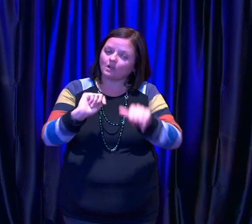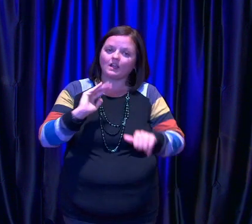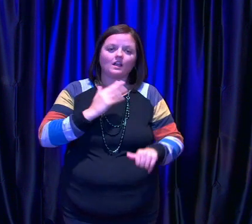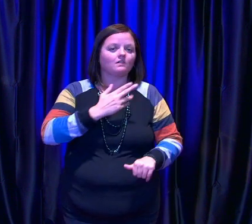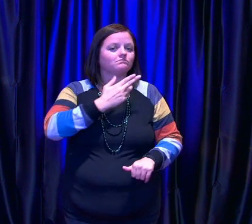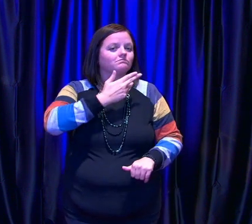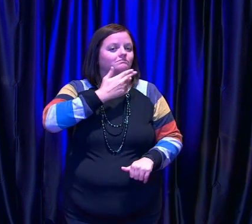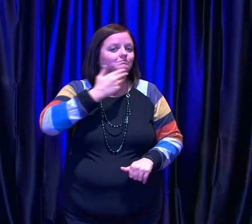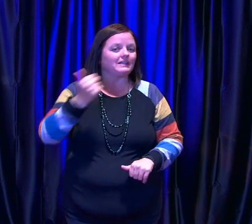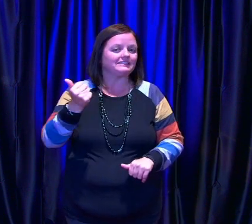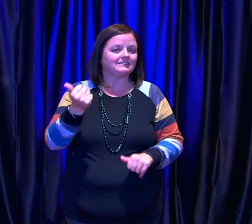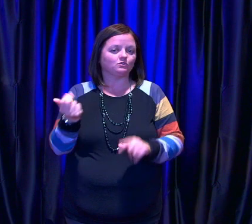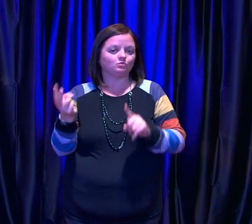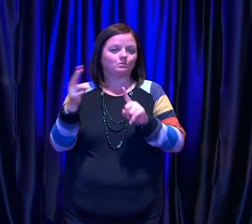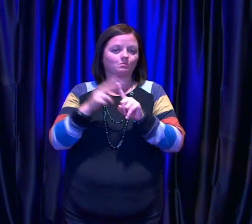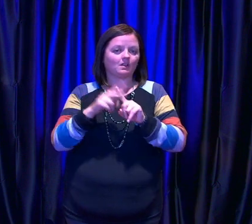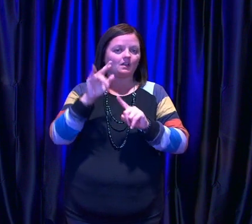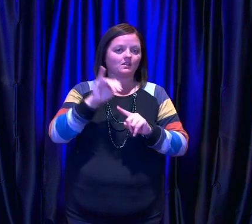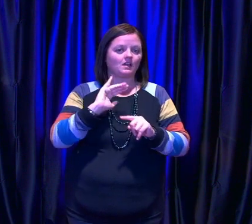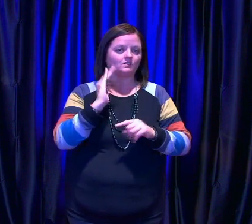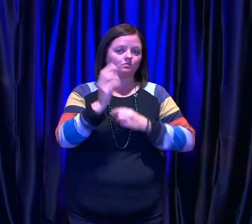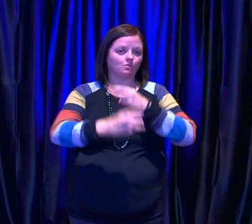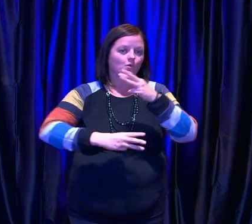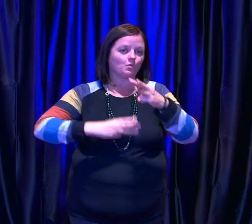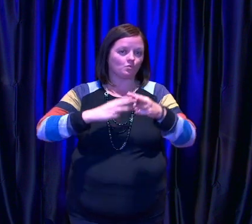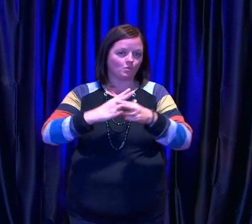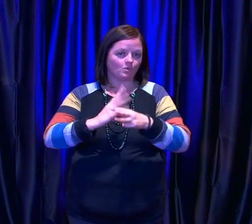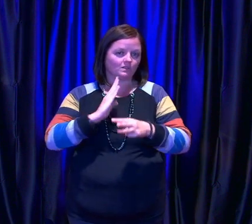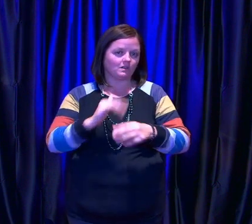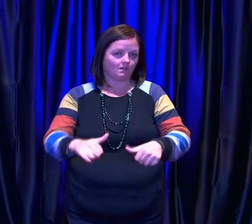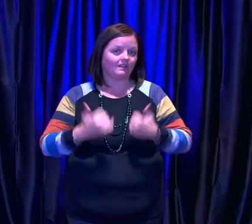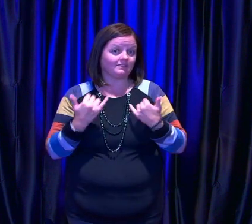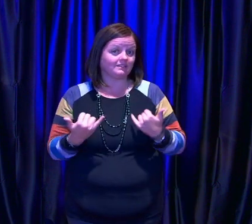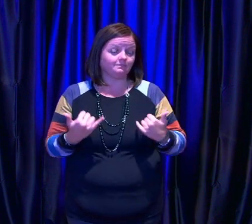help apply it to our world and to our lives today one